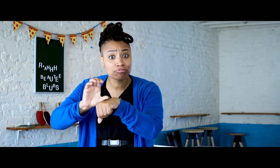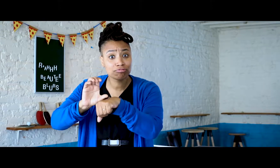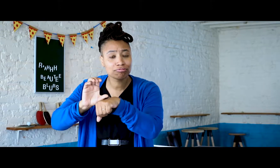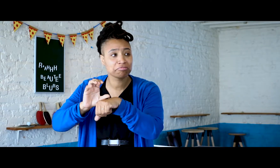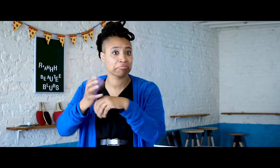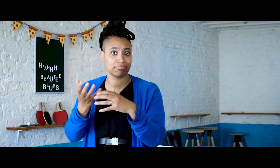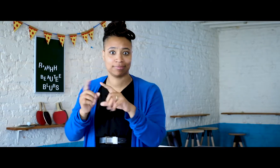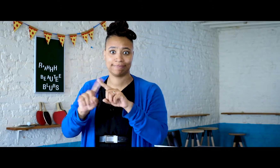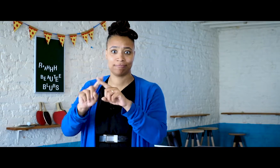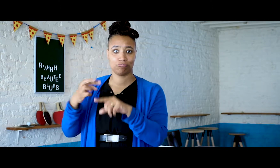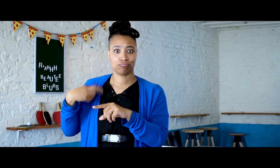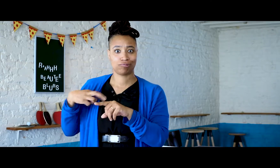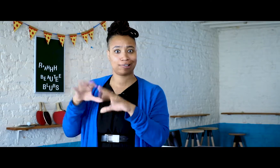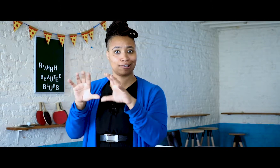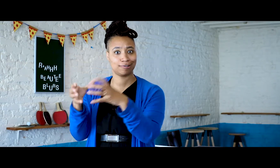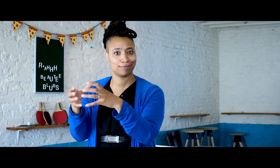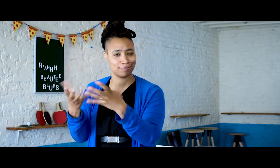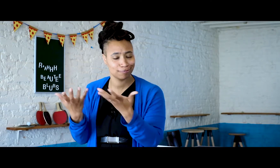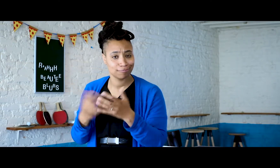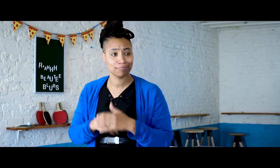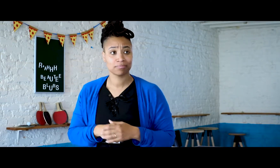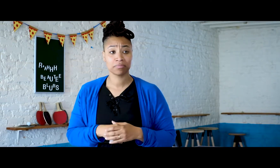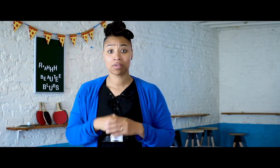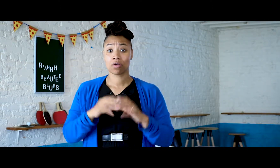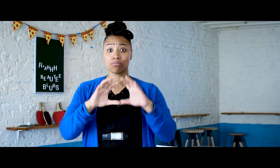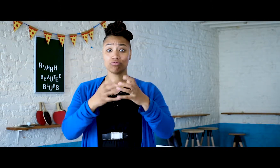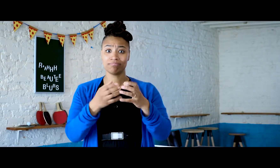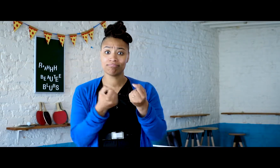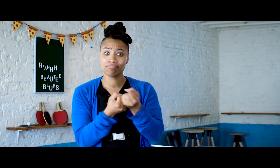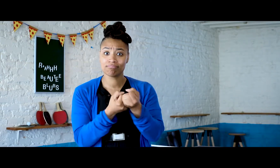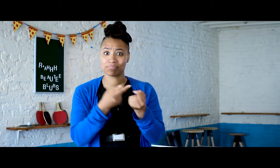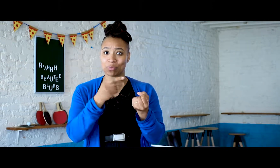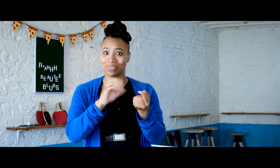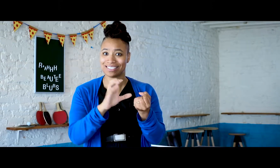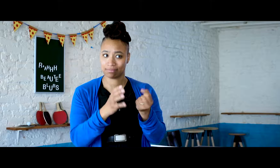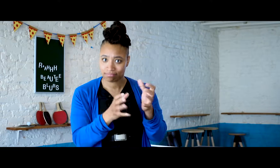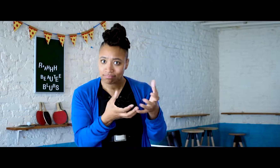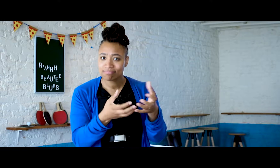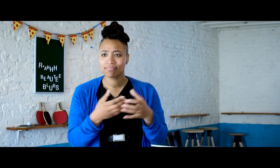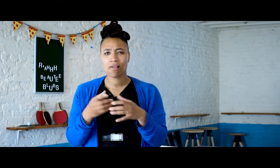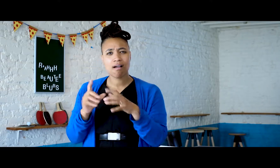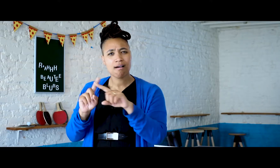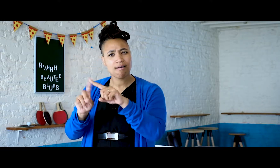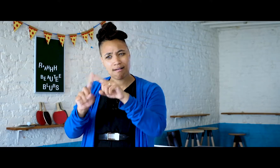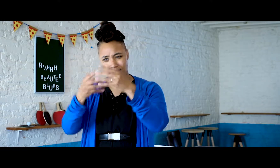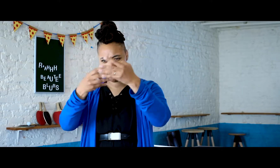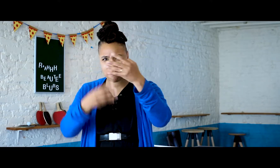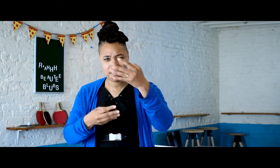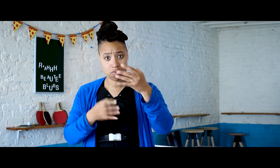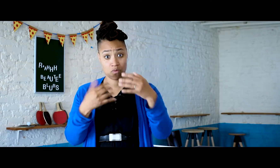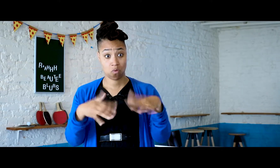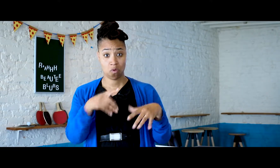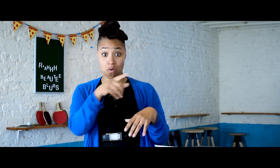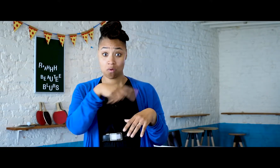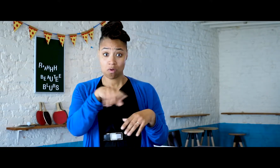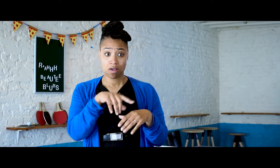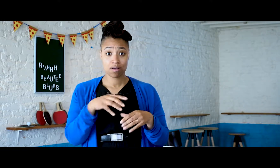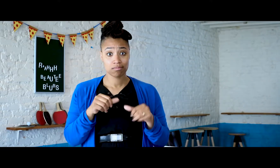Involvement with church or various religious denominations, participation in groups that support people of color. Continued involvement in these